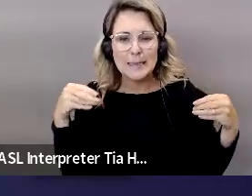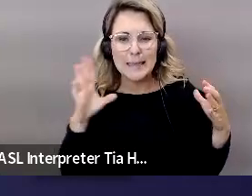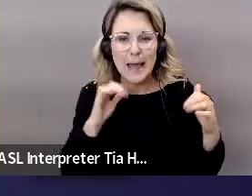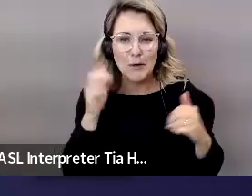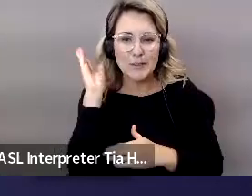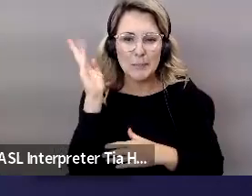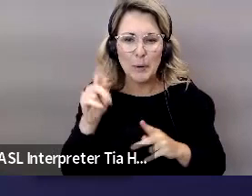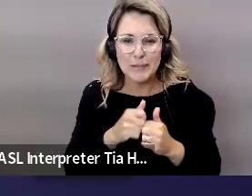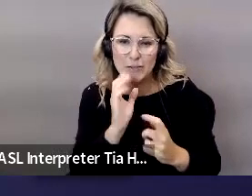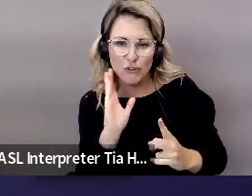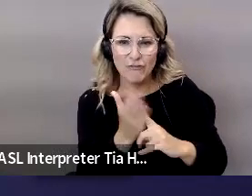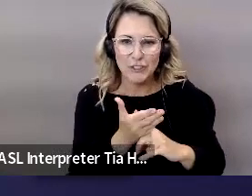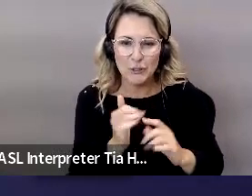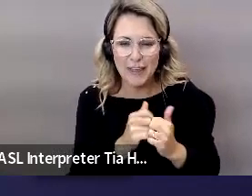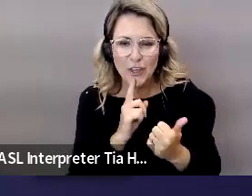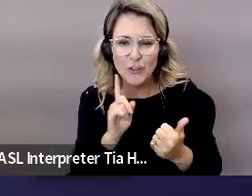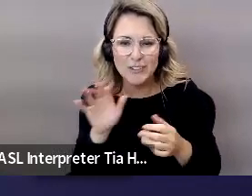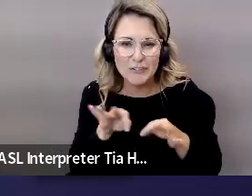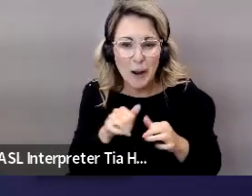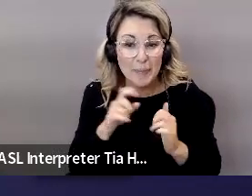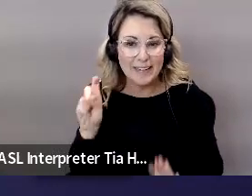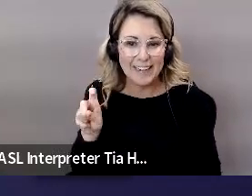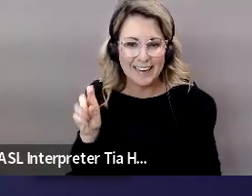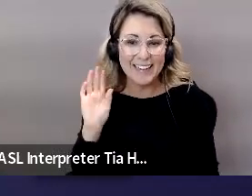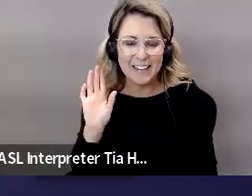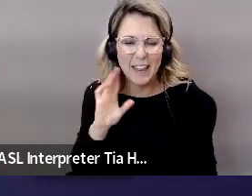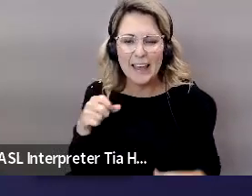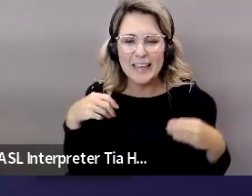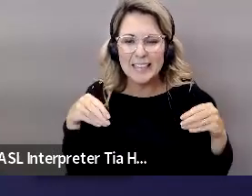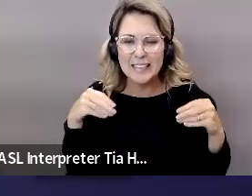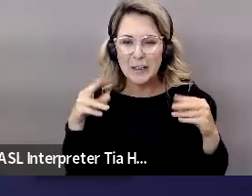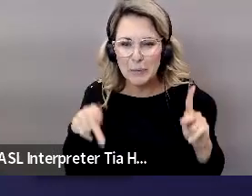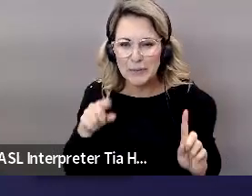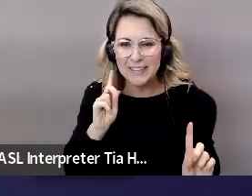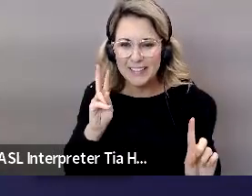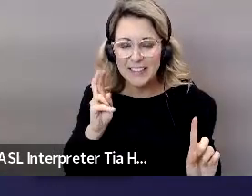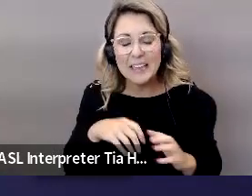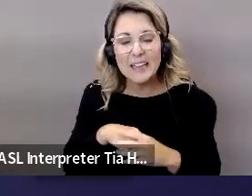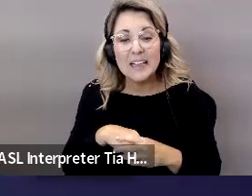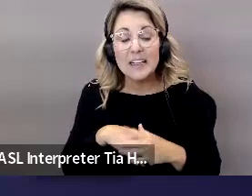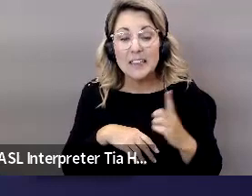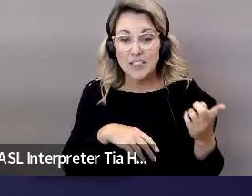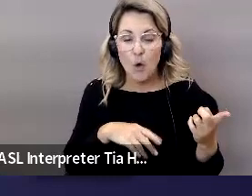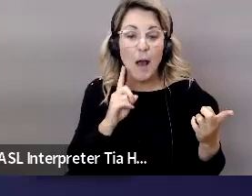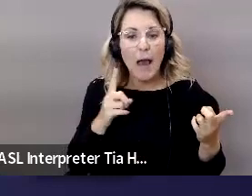what will happen is, I've run into this, for sure, is I'll think there's a need based on my limited